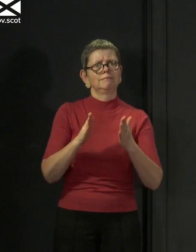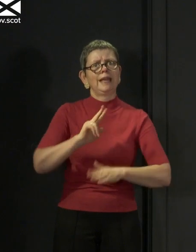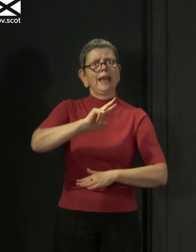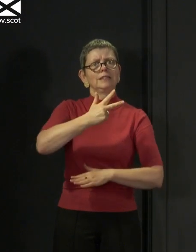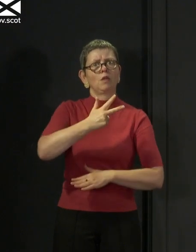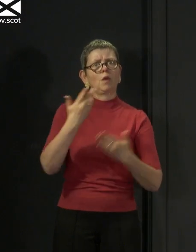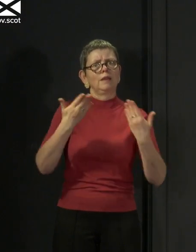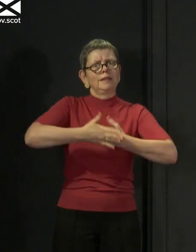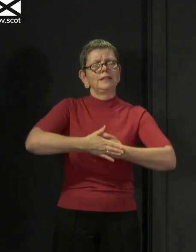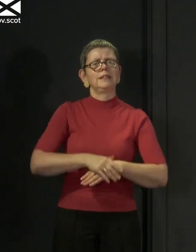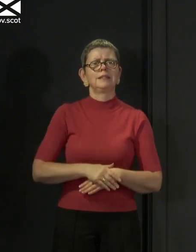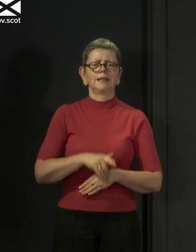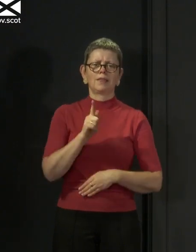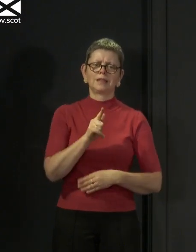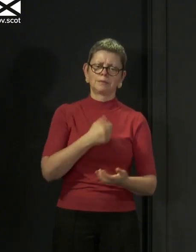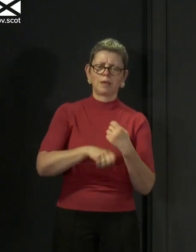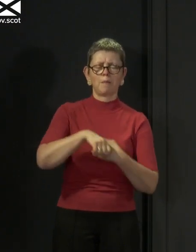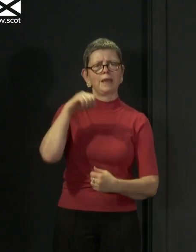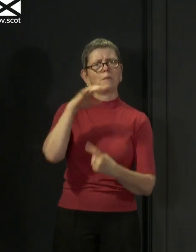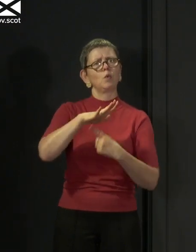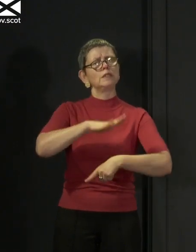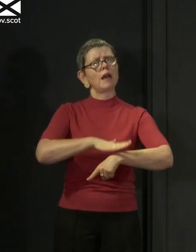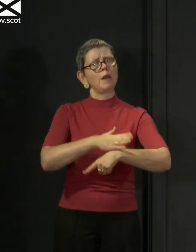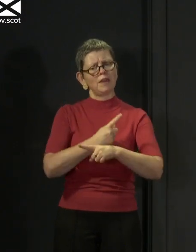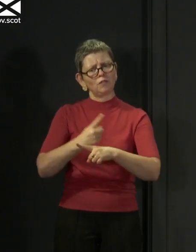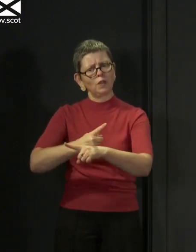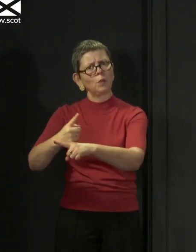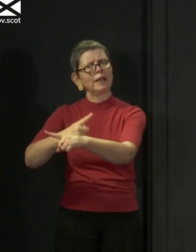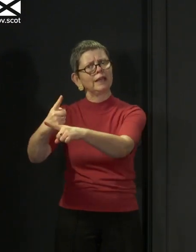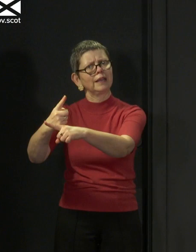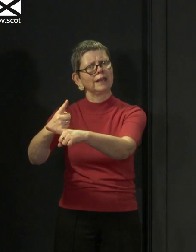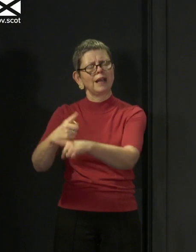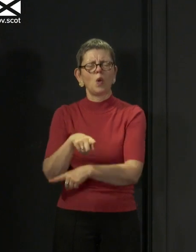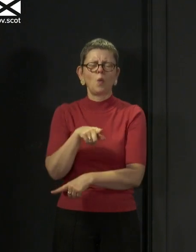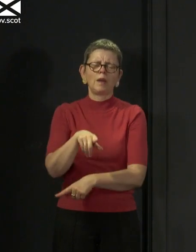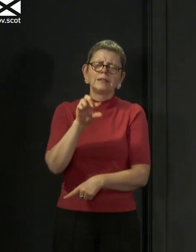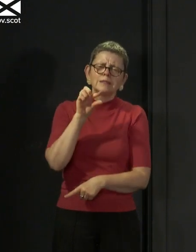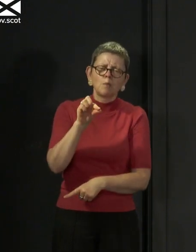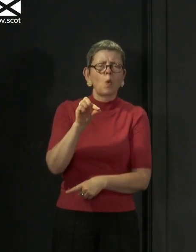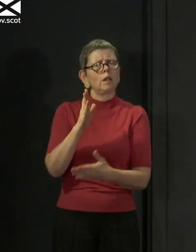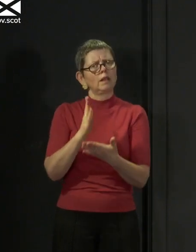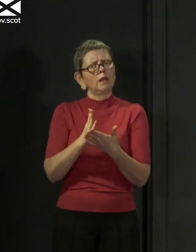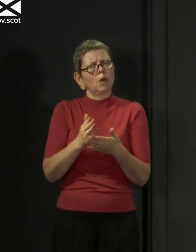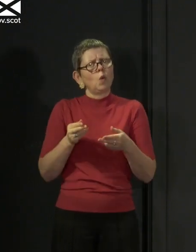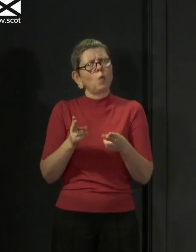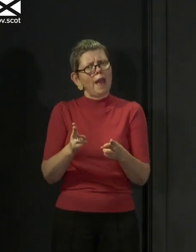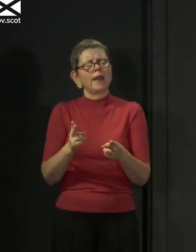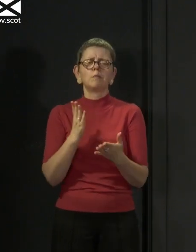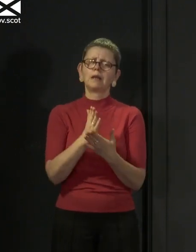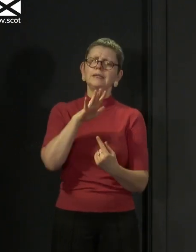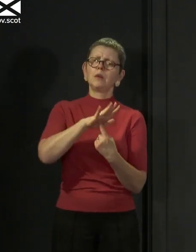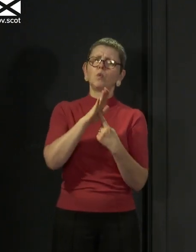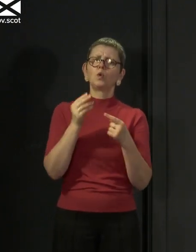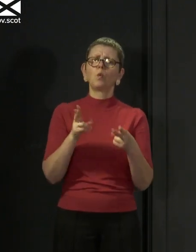important moment of the week. And it's just one small way in which we can as a country